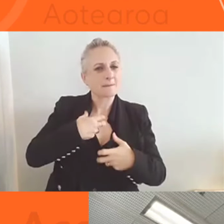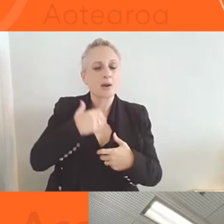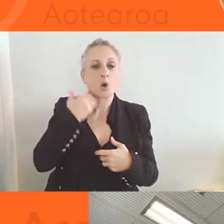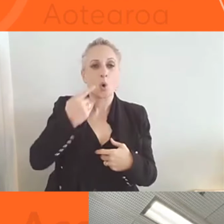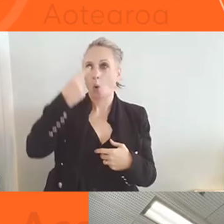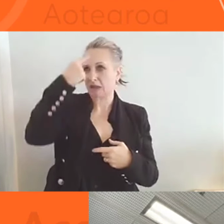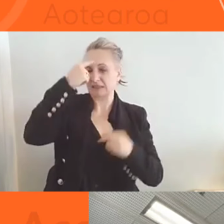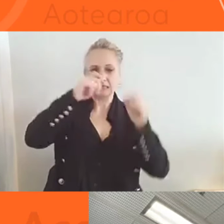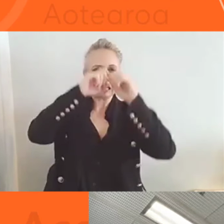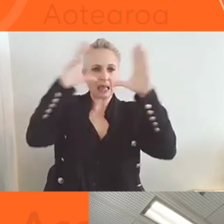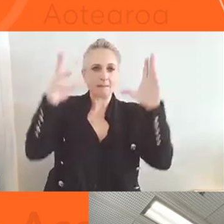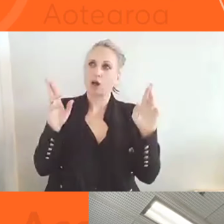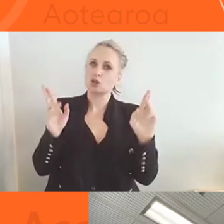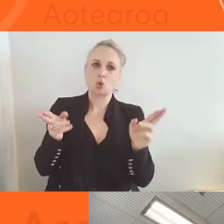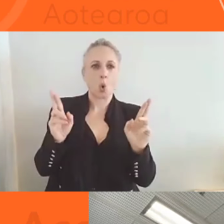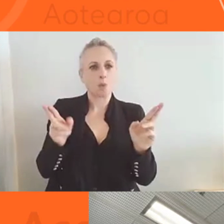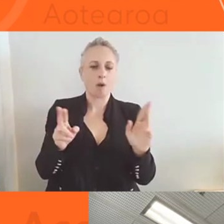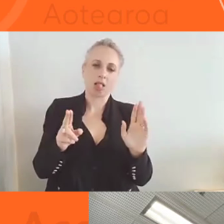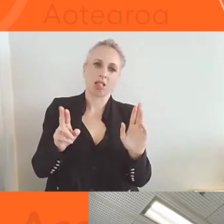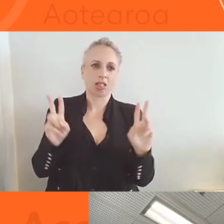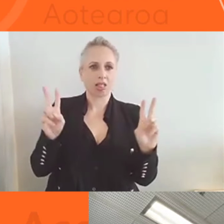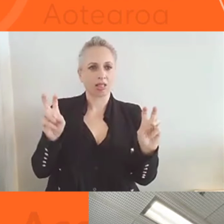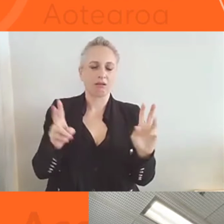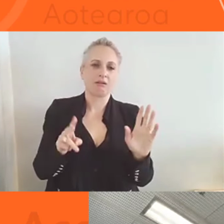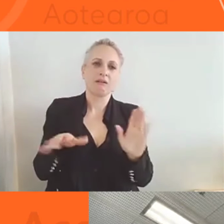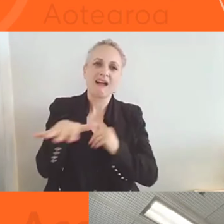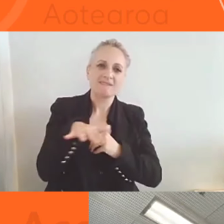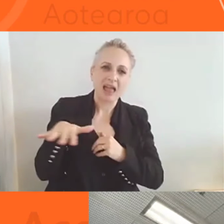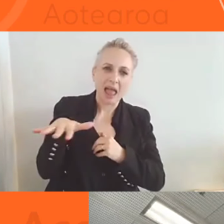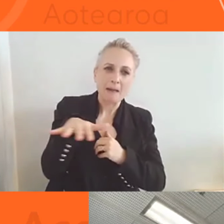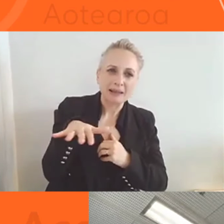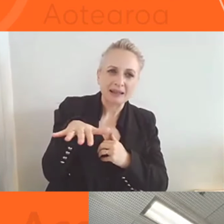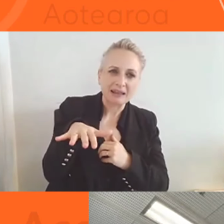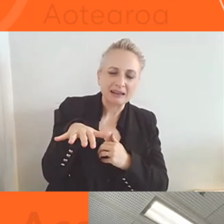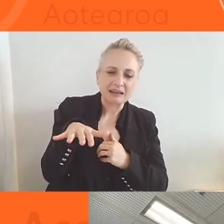for the range of needs out there. Look I'll let Claire talk in a